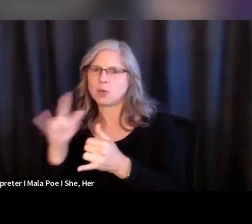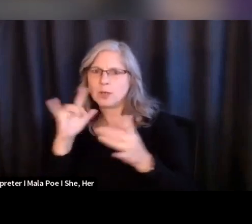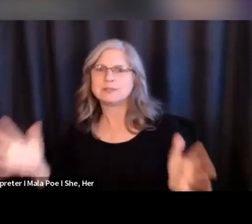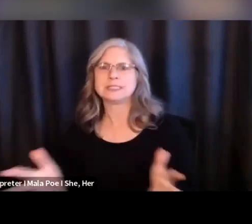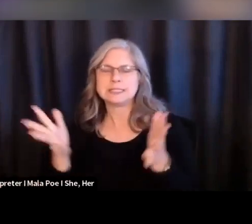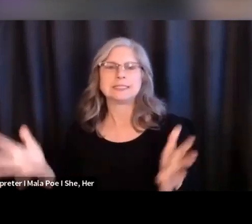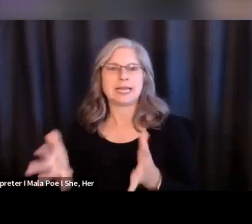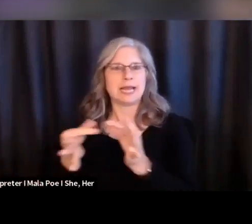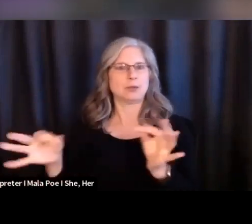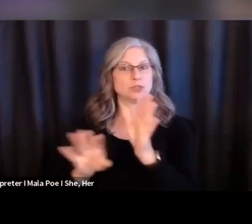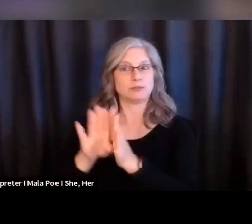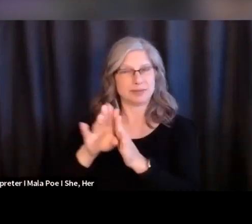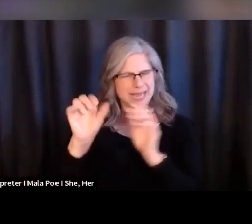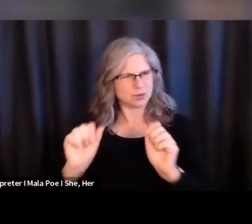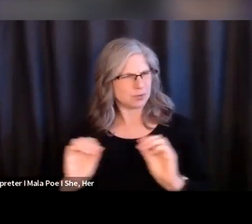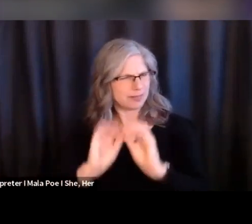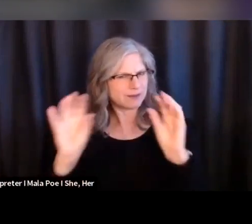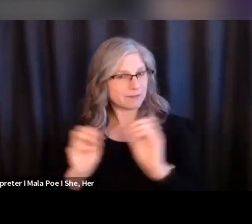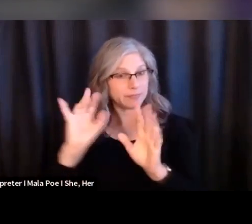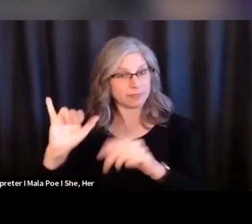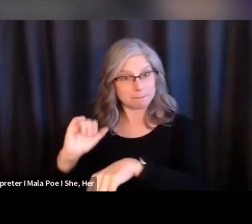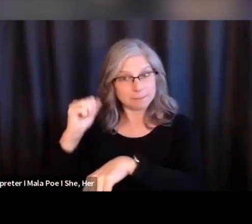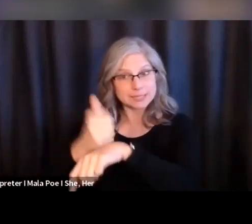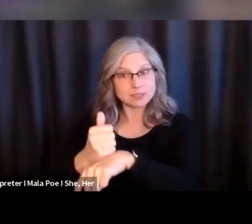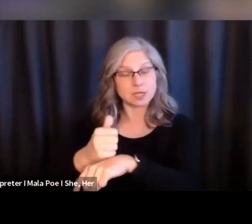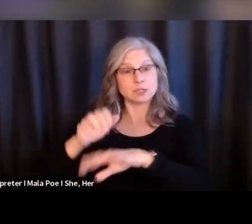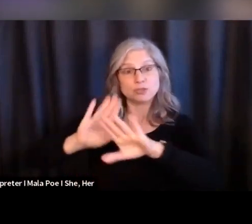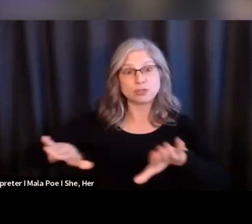“can you clarify if that was based on child-caregiver dyads?”